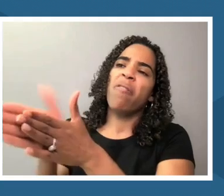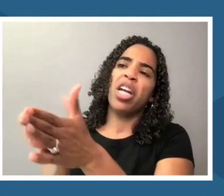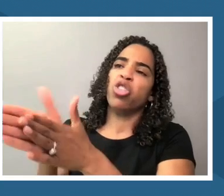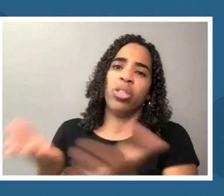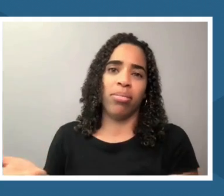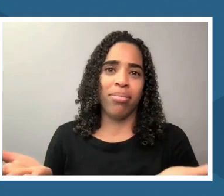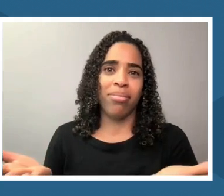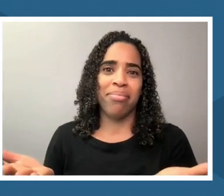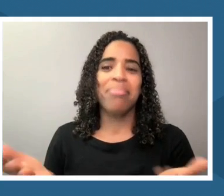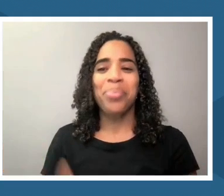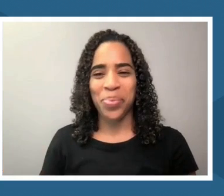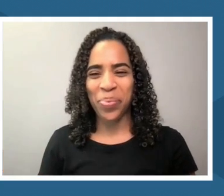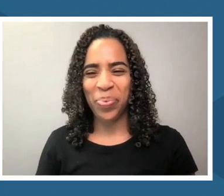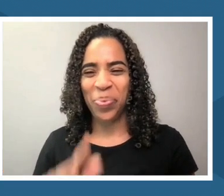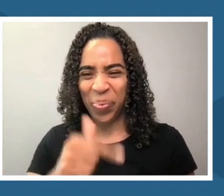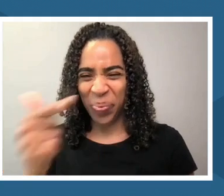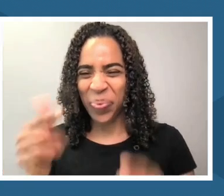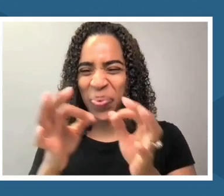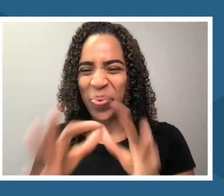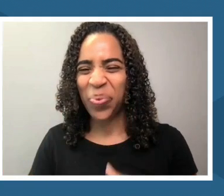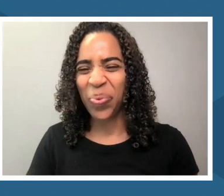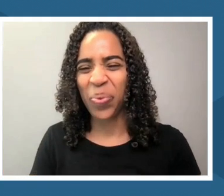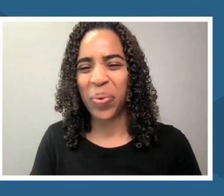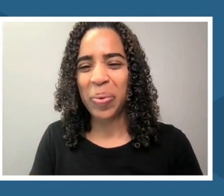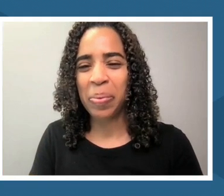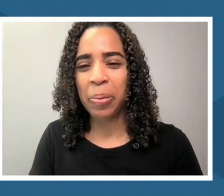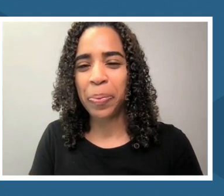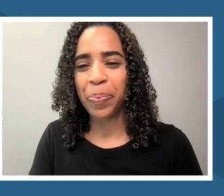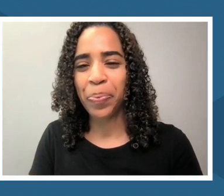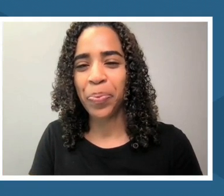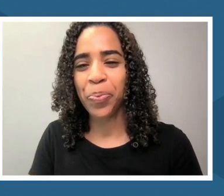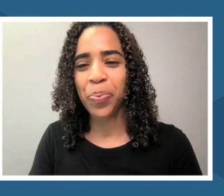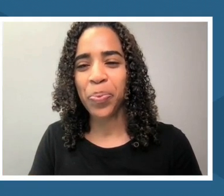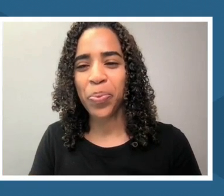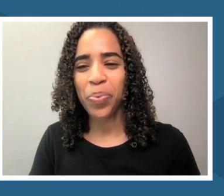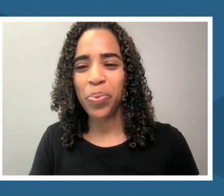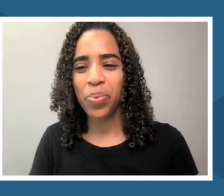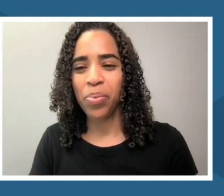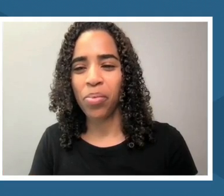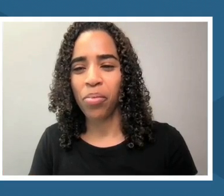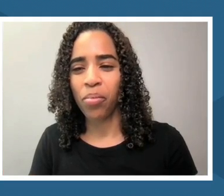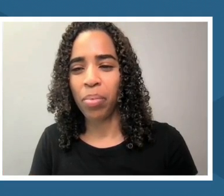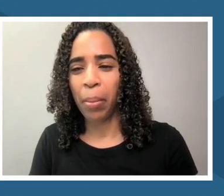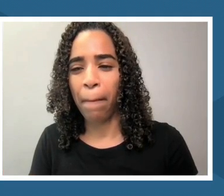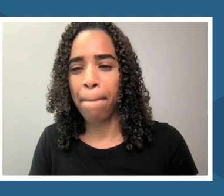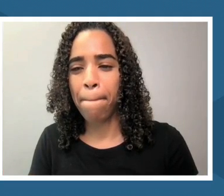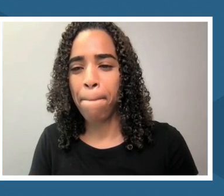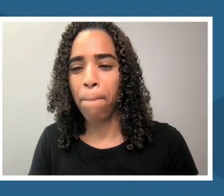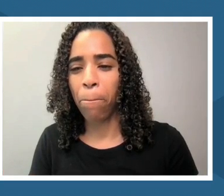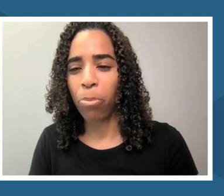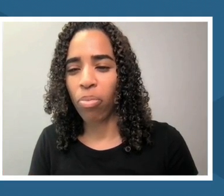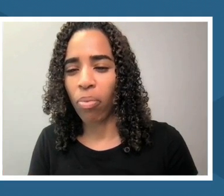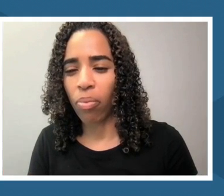are stereotyped as law abiding black communities have been criminalized surveilled and harassed by law